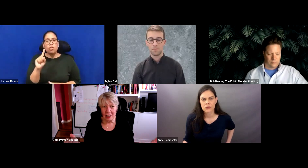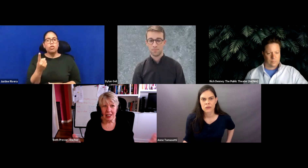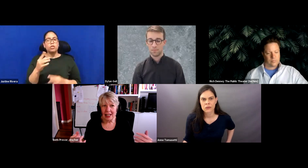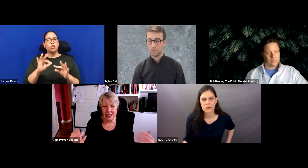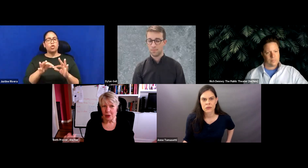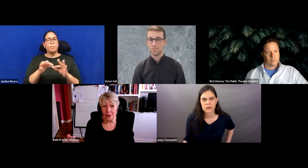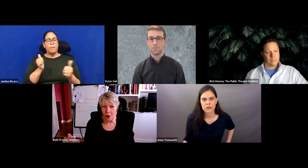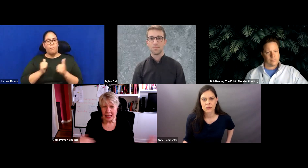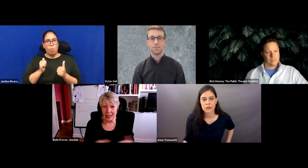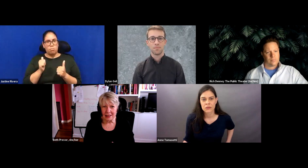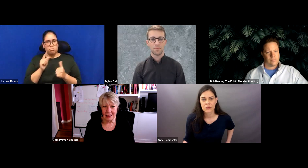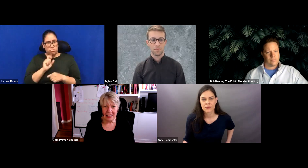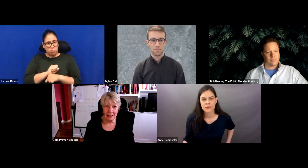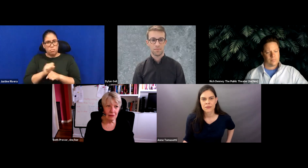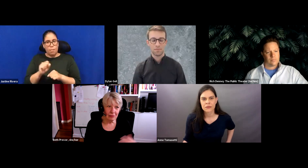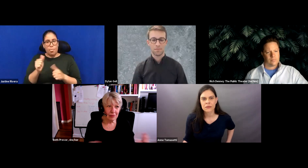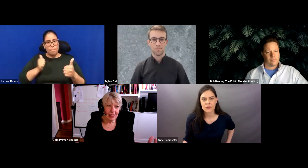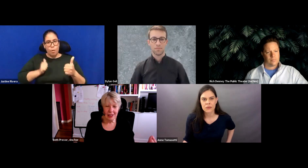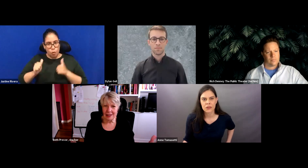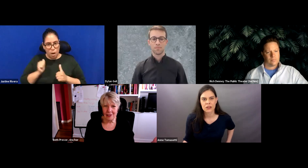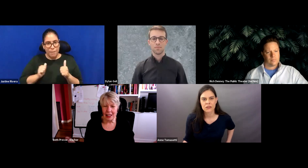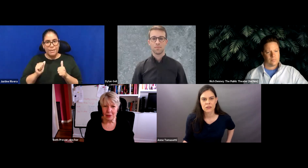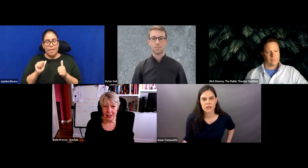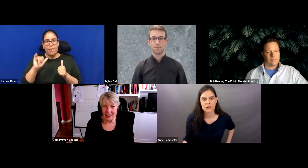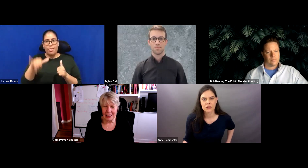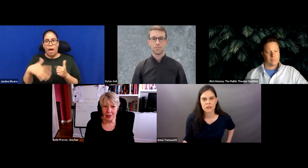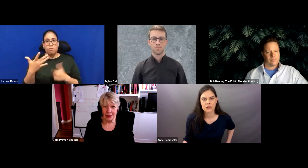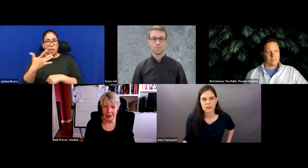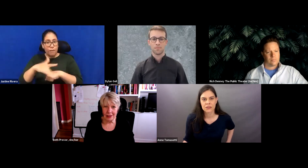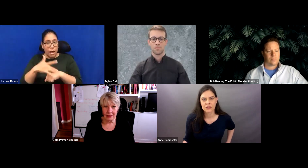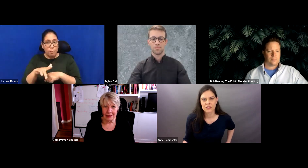just, it's a performance that's just available and accessible to